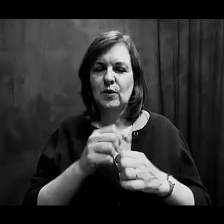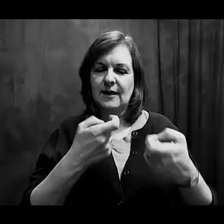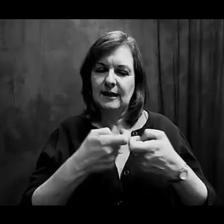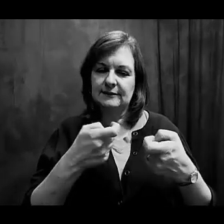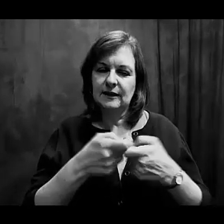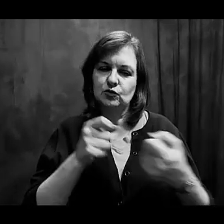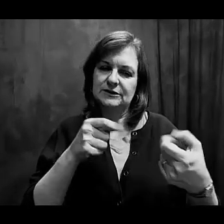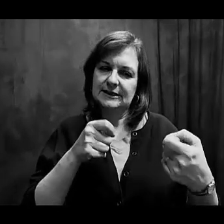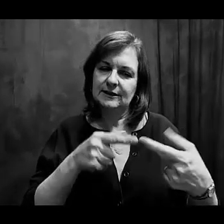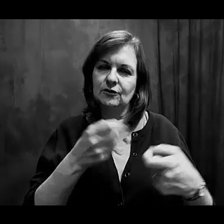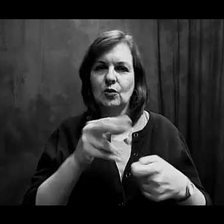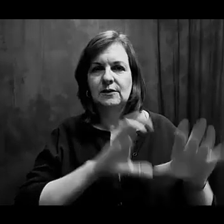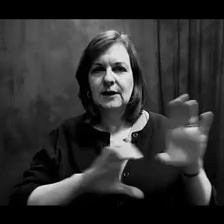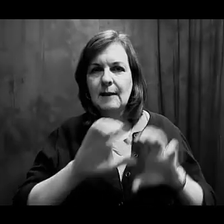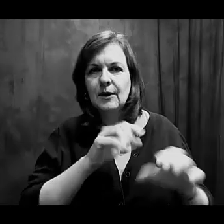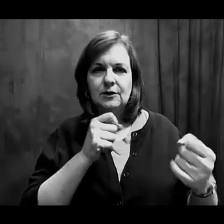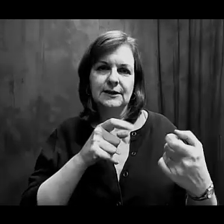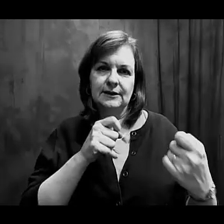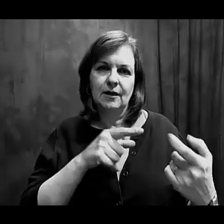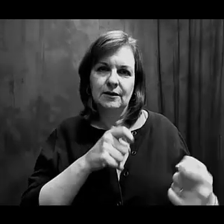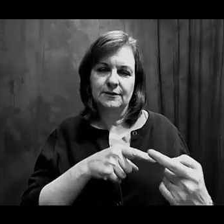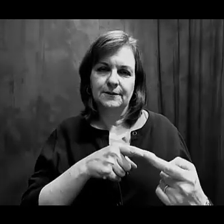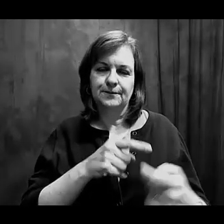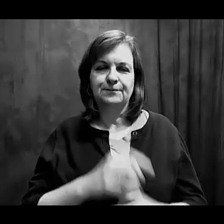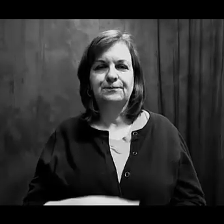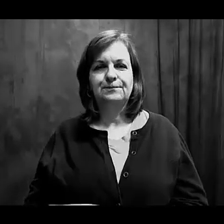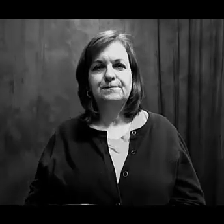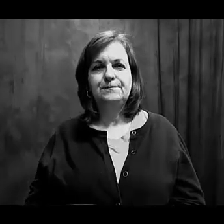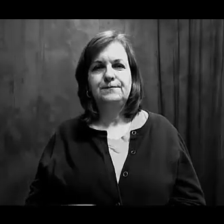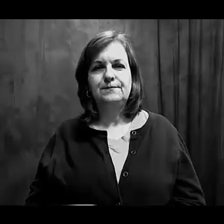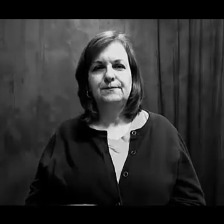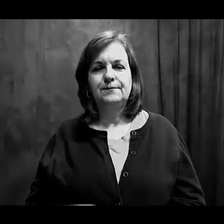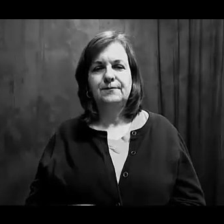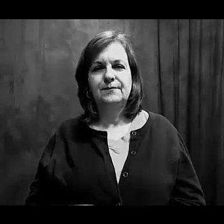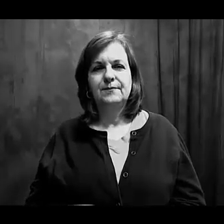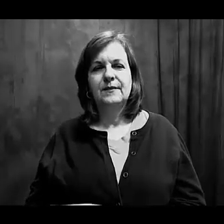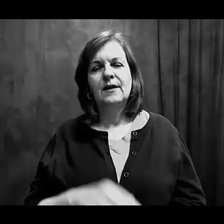and what we look for is something known as modality